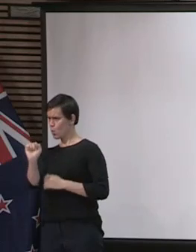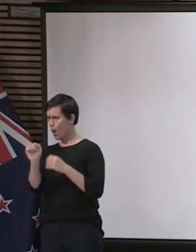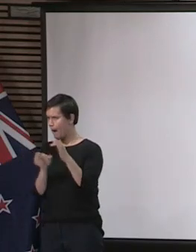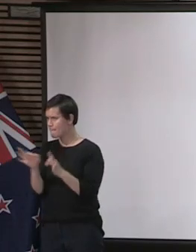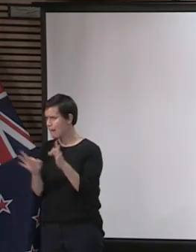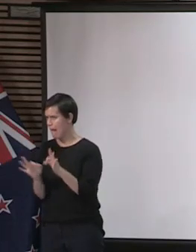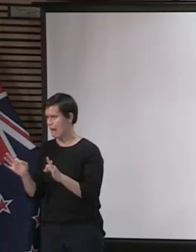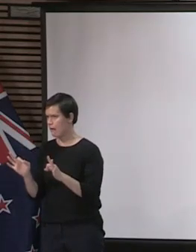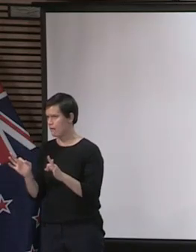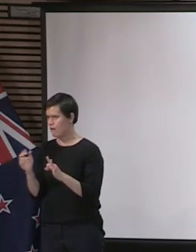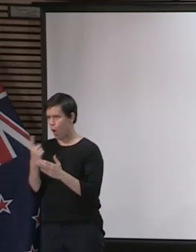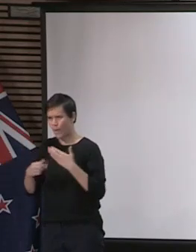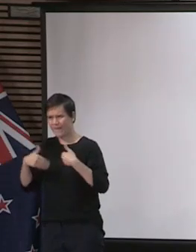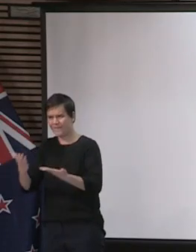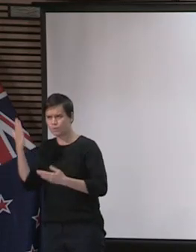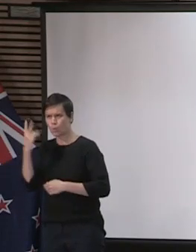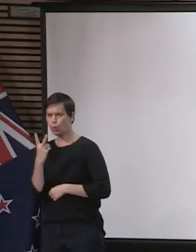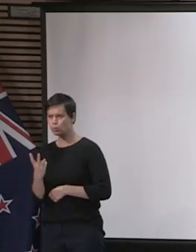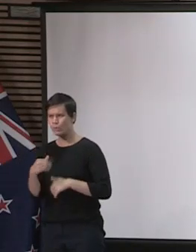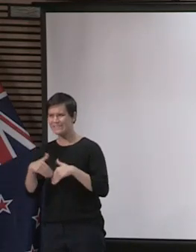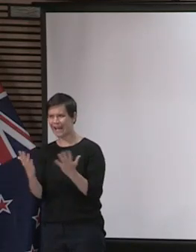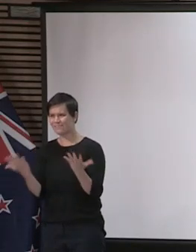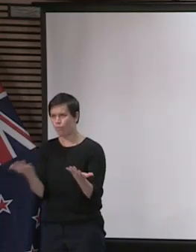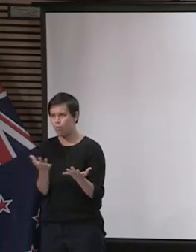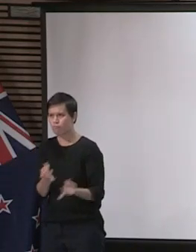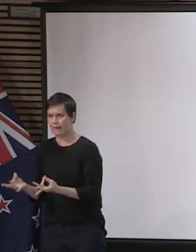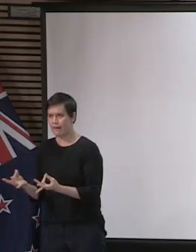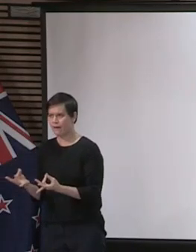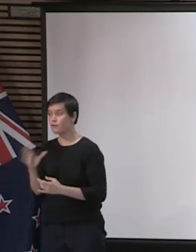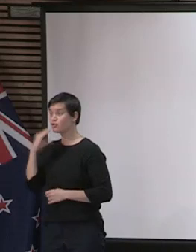Level 3 before reopening. You seem to be giving them only two days by your proposal?